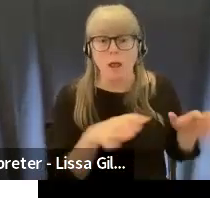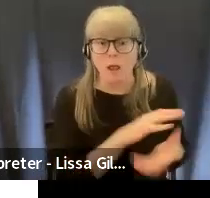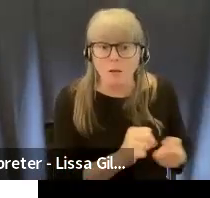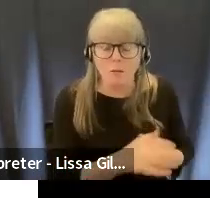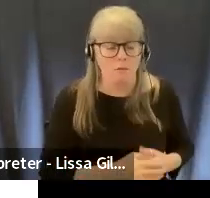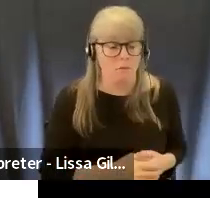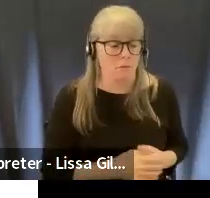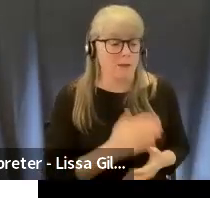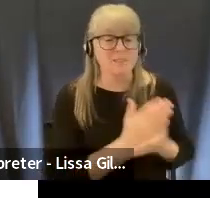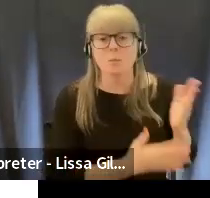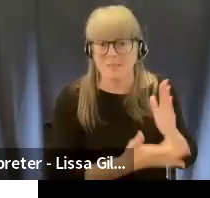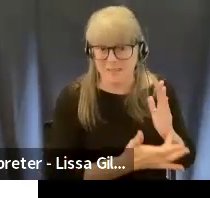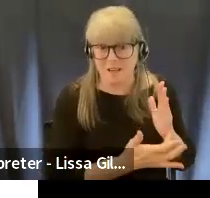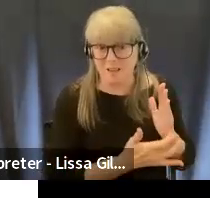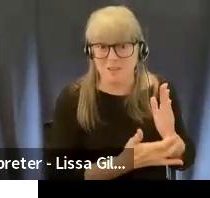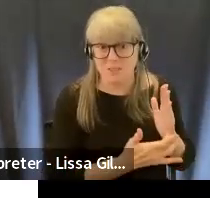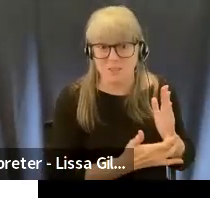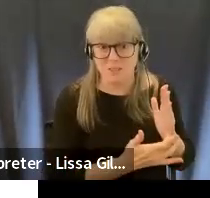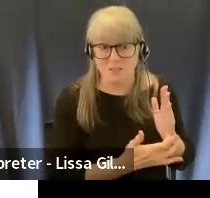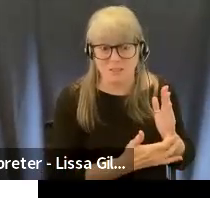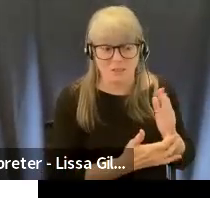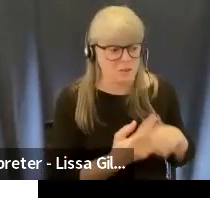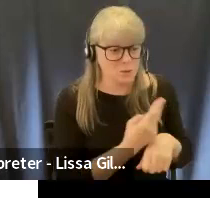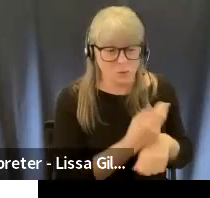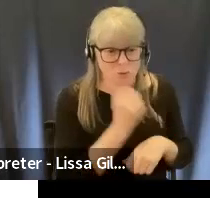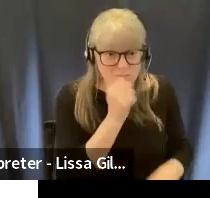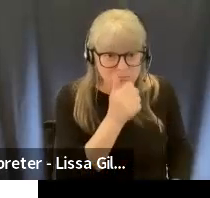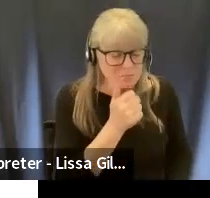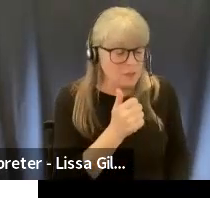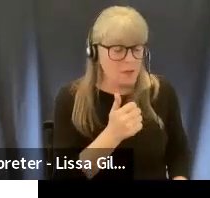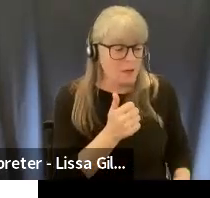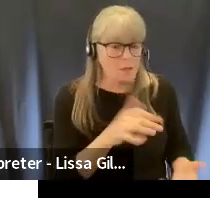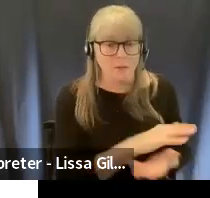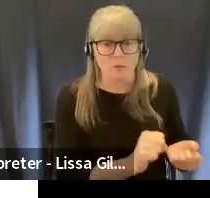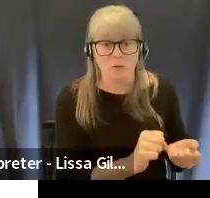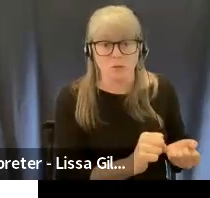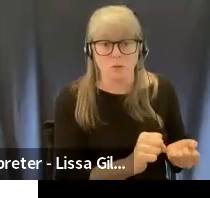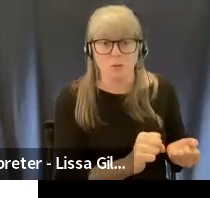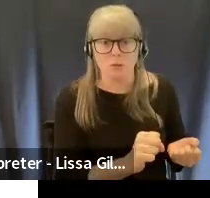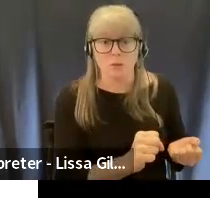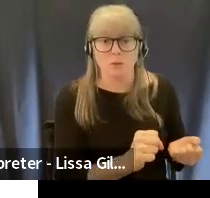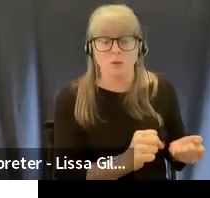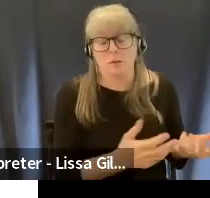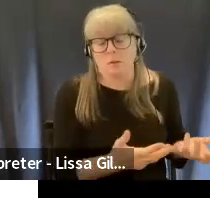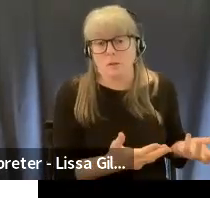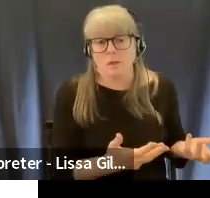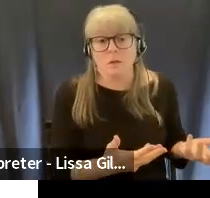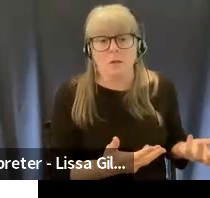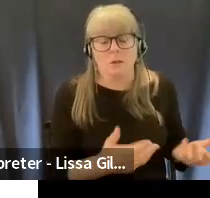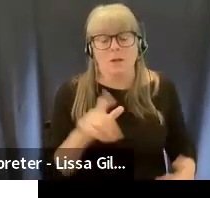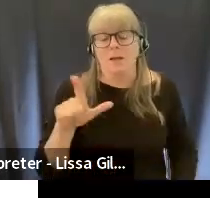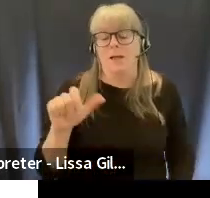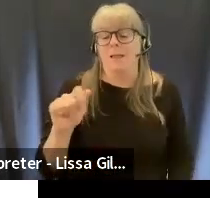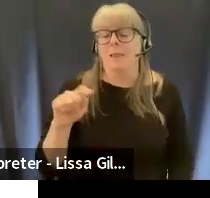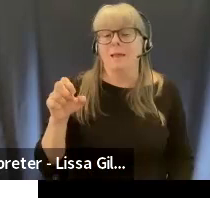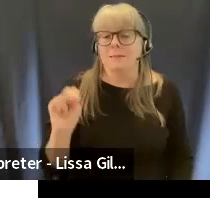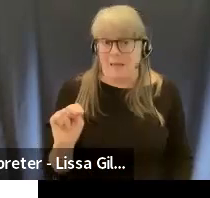forgotten, or it was damaged in water. We're brain some of the technologies that you utilize on a regular basis.